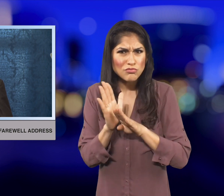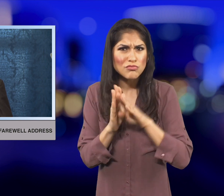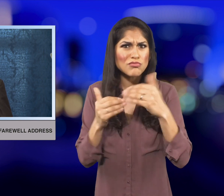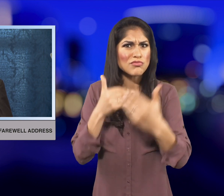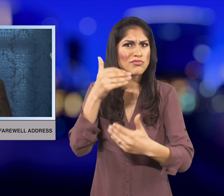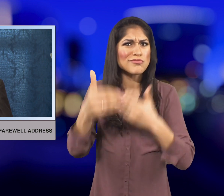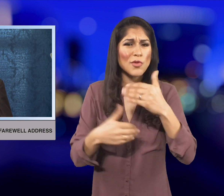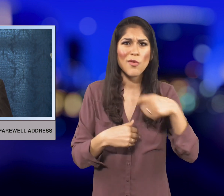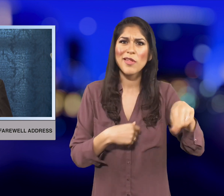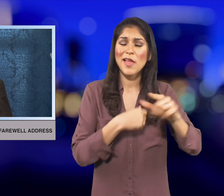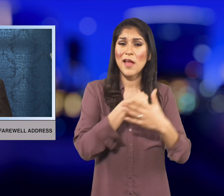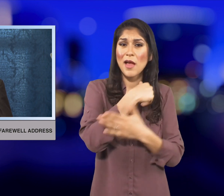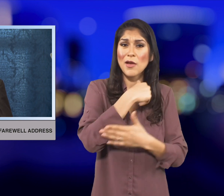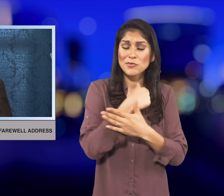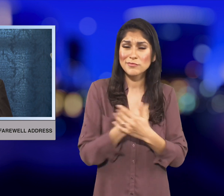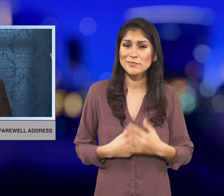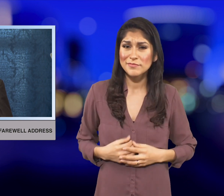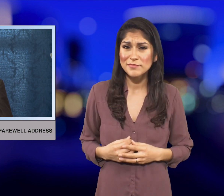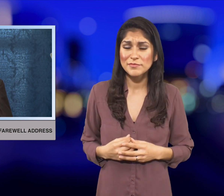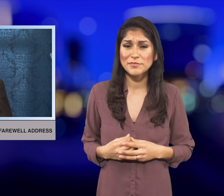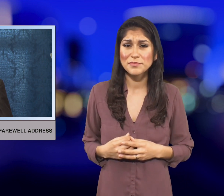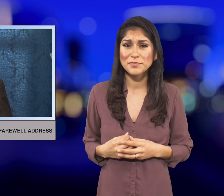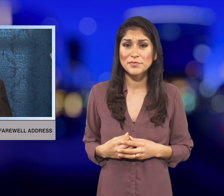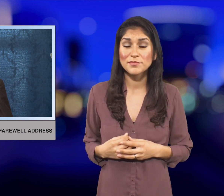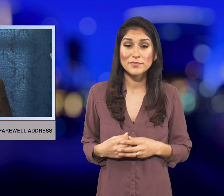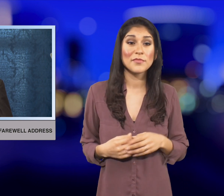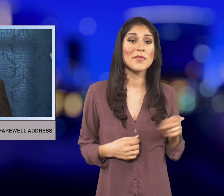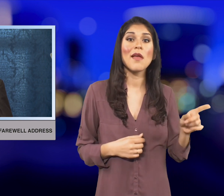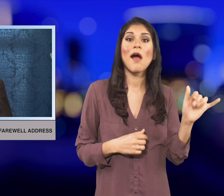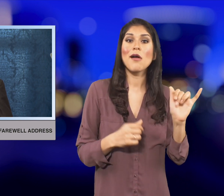and lasting difference in the direction of the country.